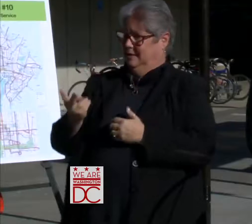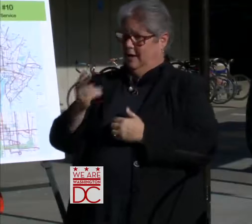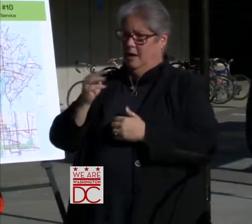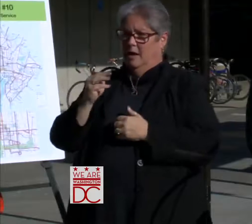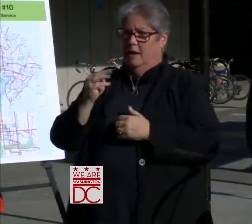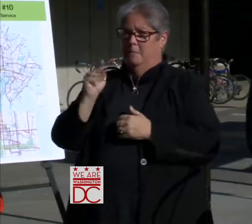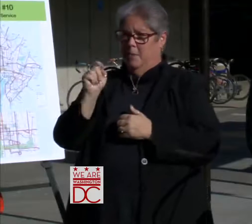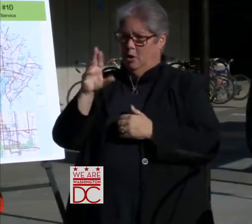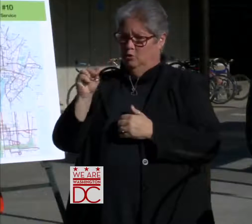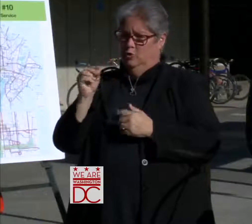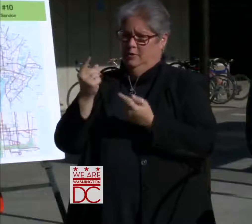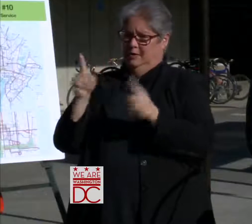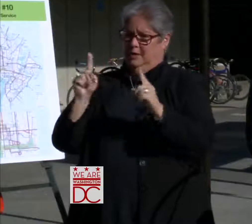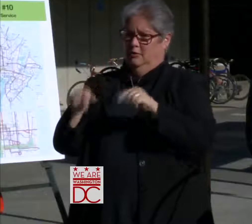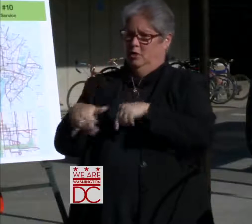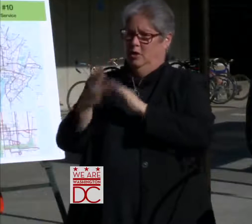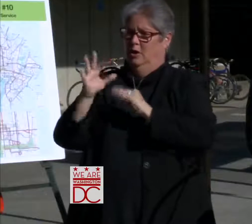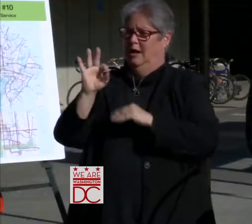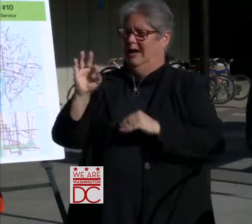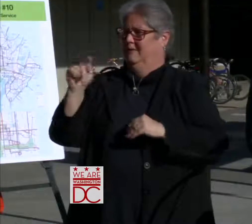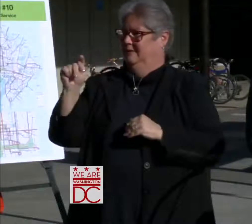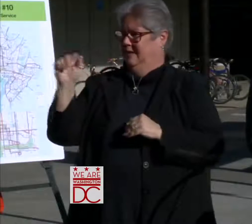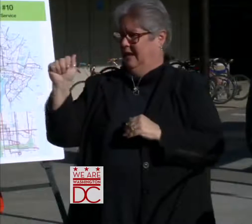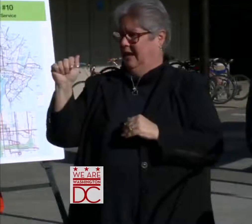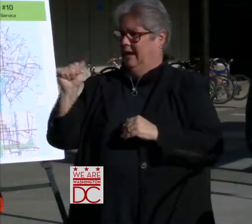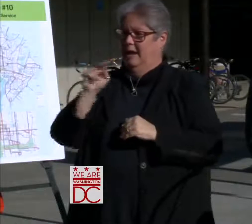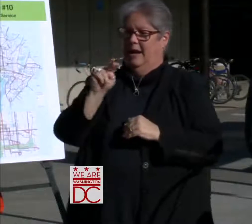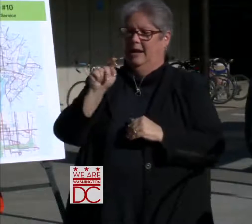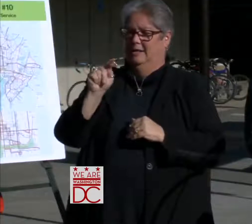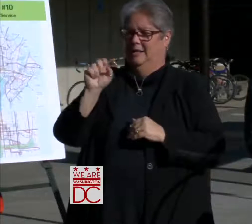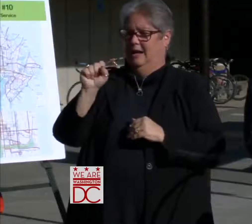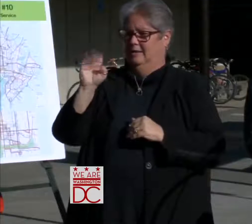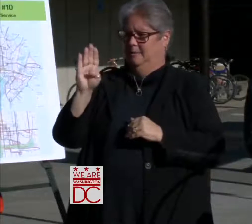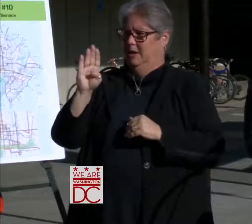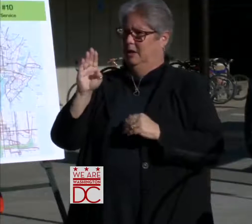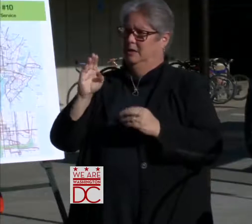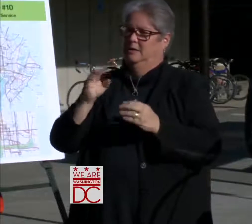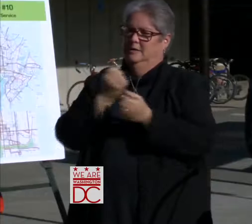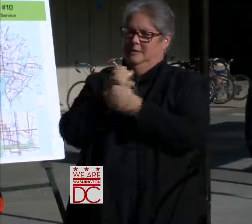SUCCESSFULLY ADDRESSES THE FTA AND NTSB SAFETY RECOMMENDATIONS